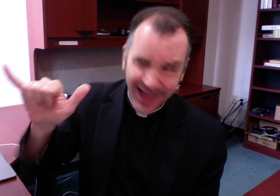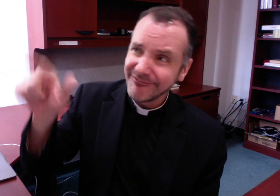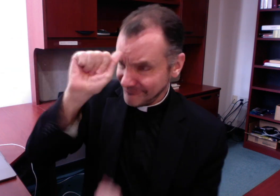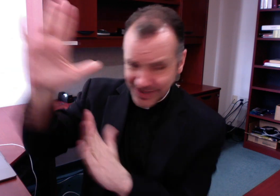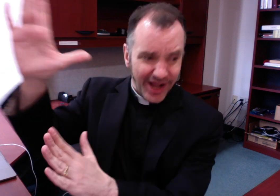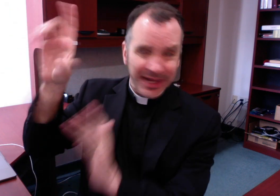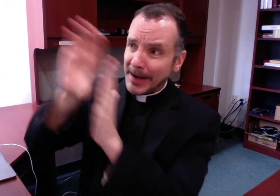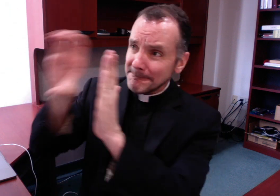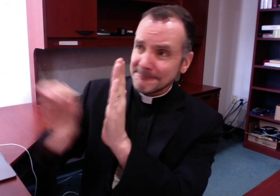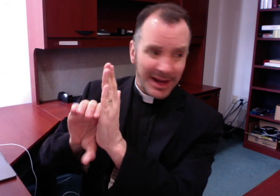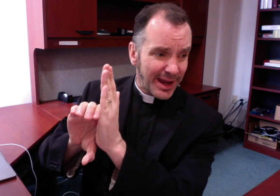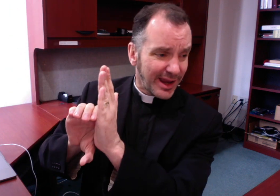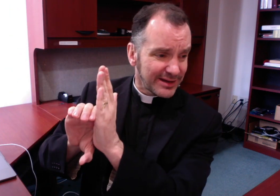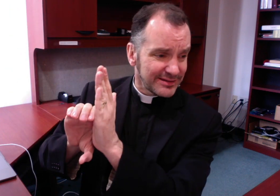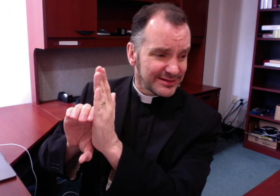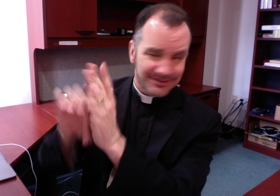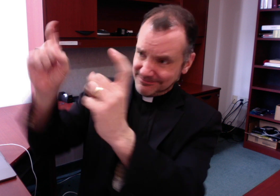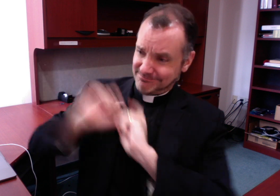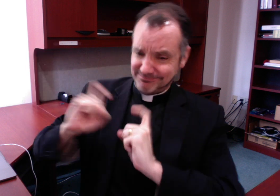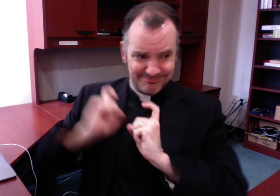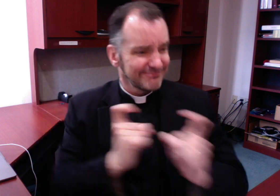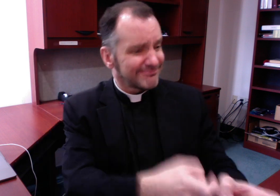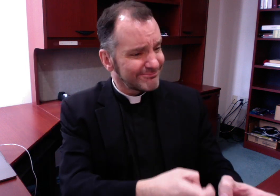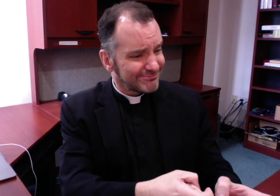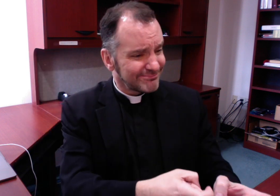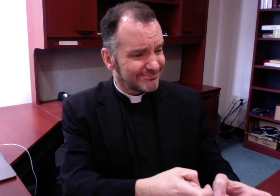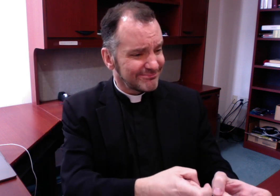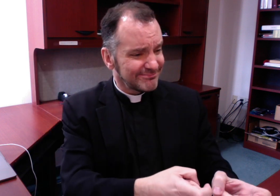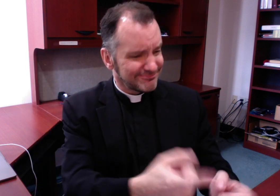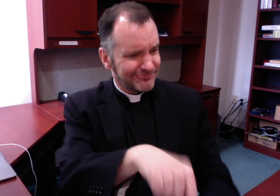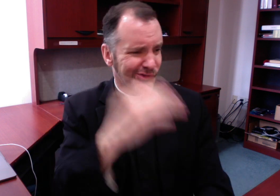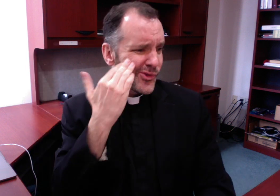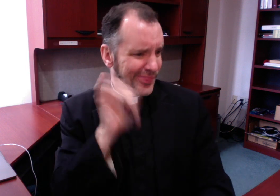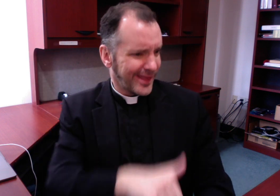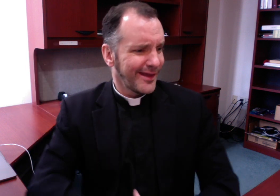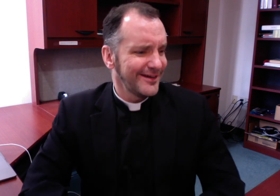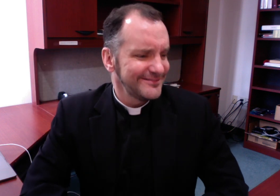has commanded me."